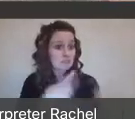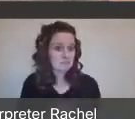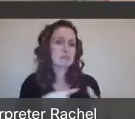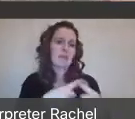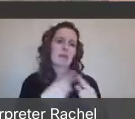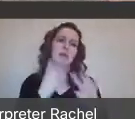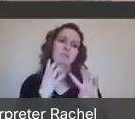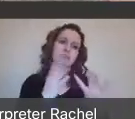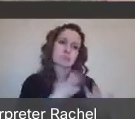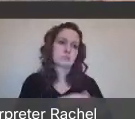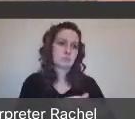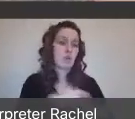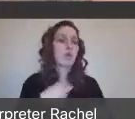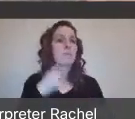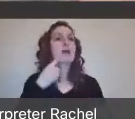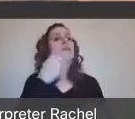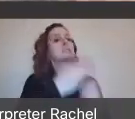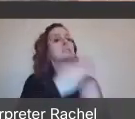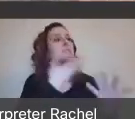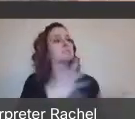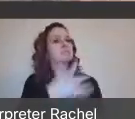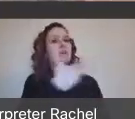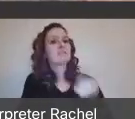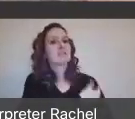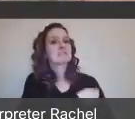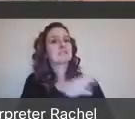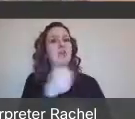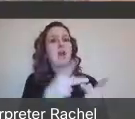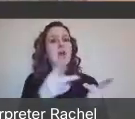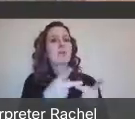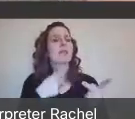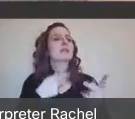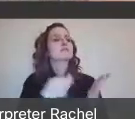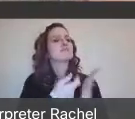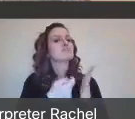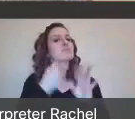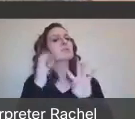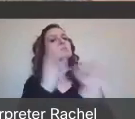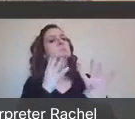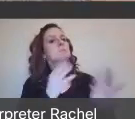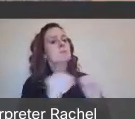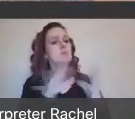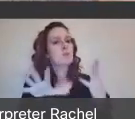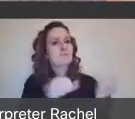The website also displays the running total of how many doses of vaccine we have received and how